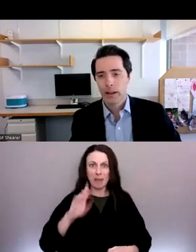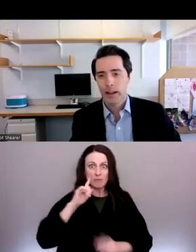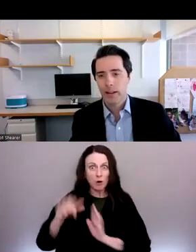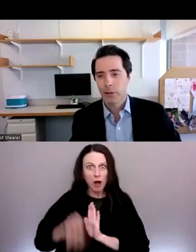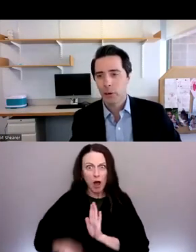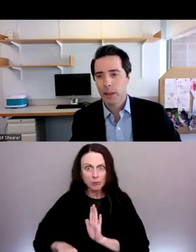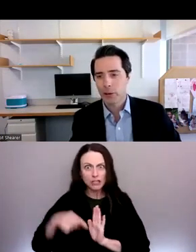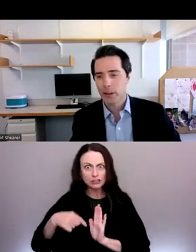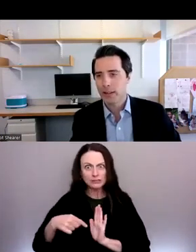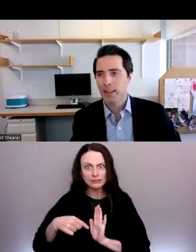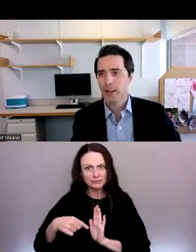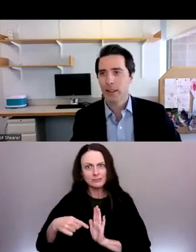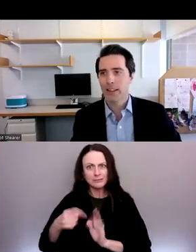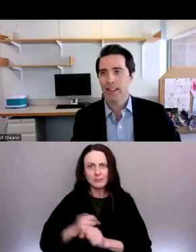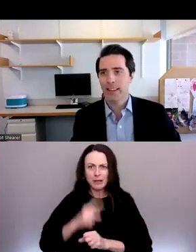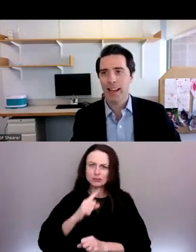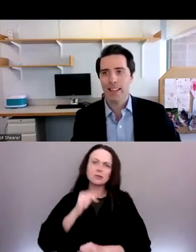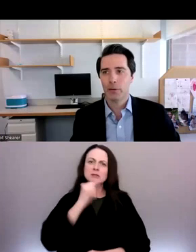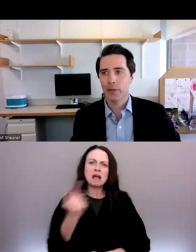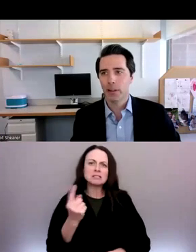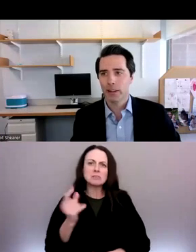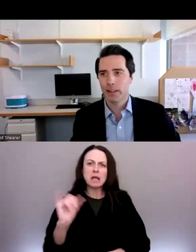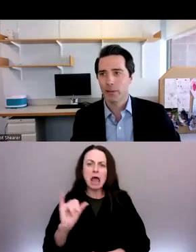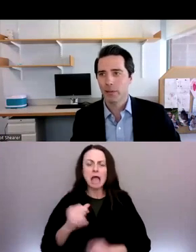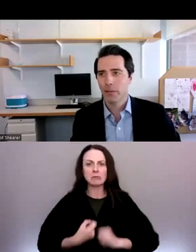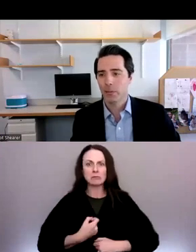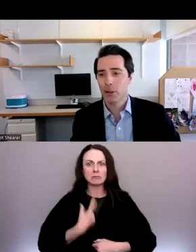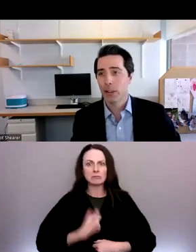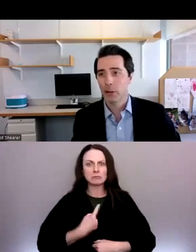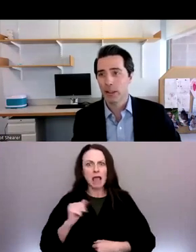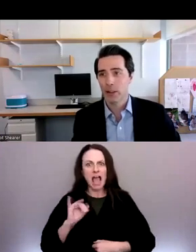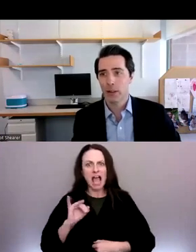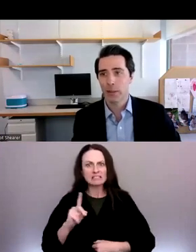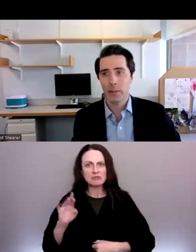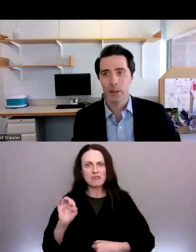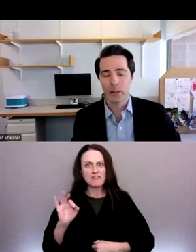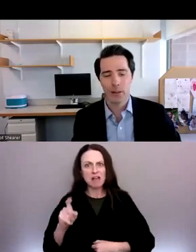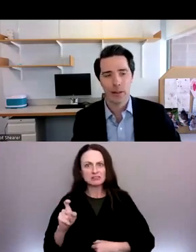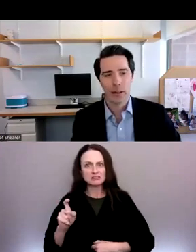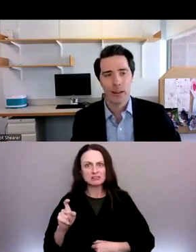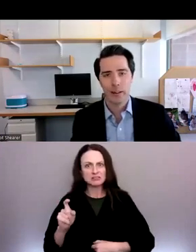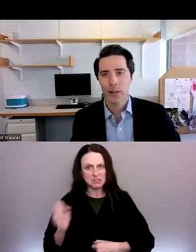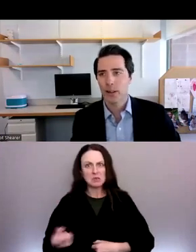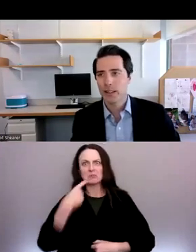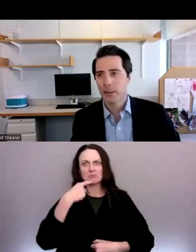and you want to make sure it's not something like acid reflux which you can